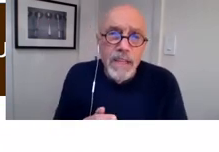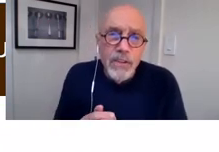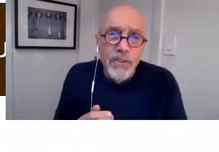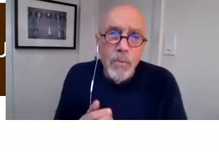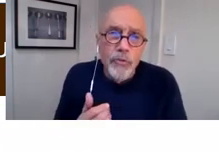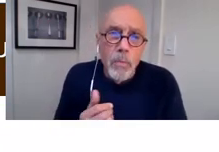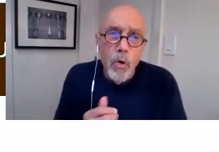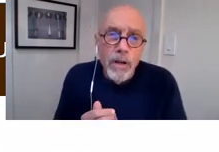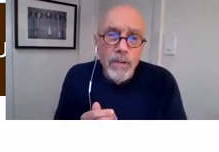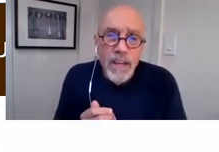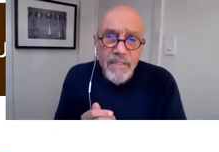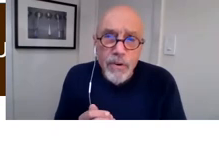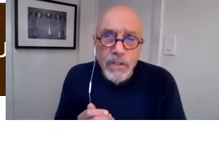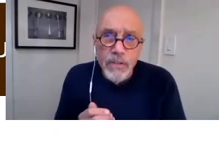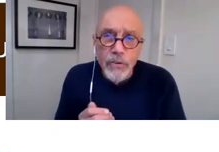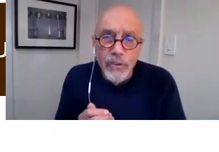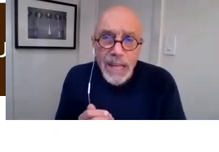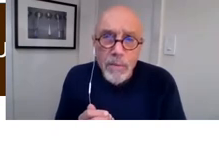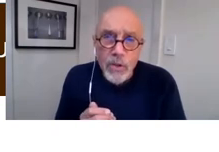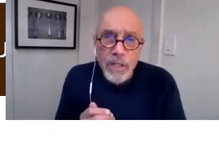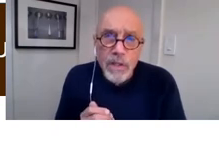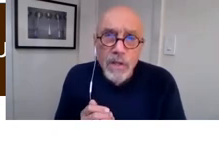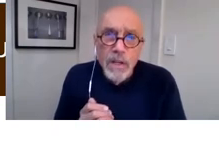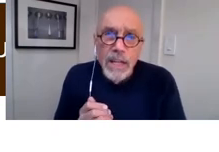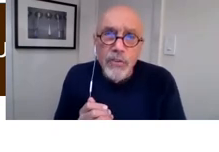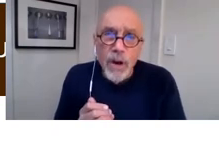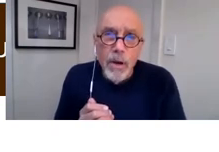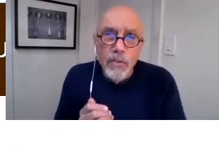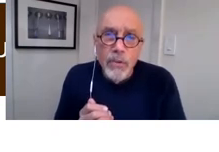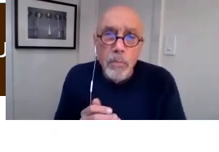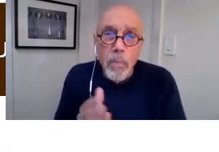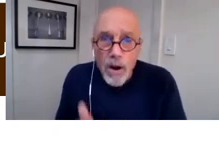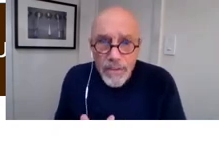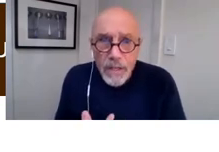I think is the most important effort in sustainability, and Starbucks is part of